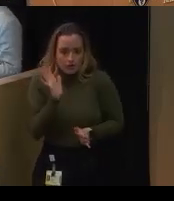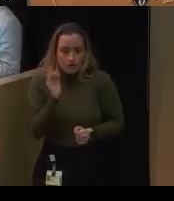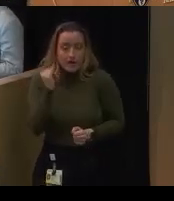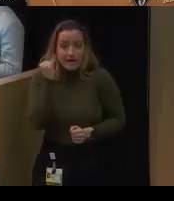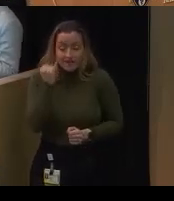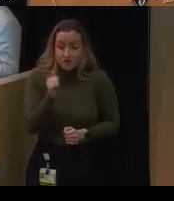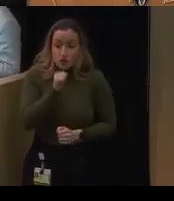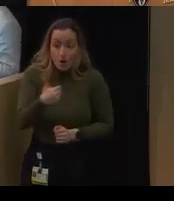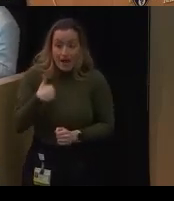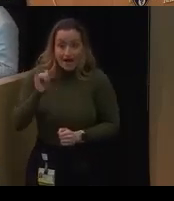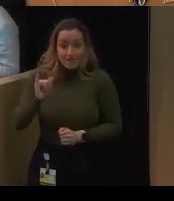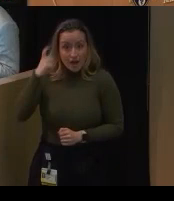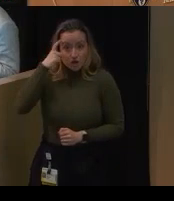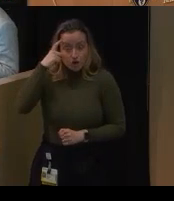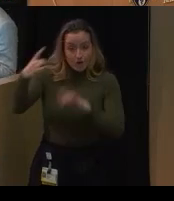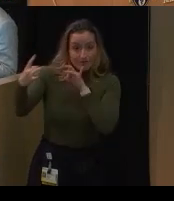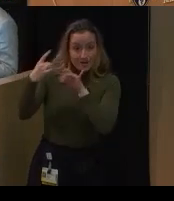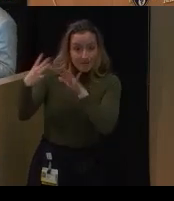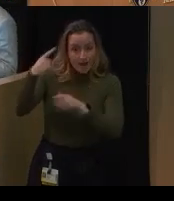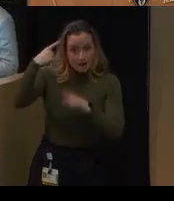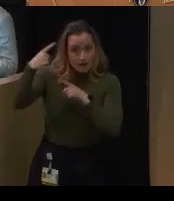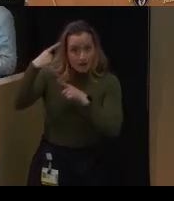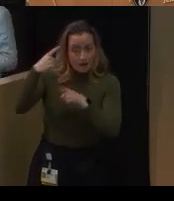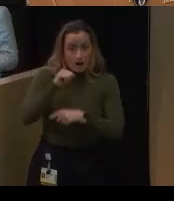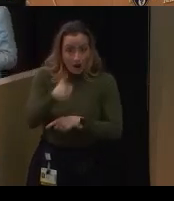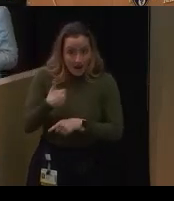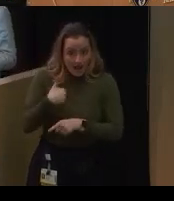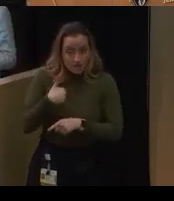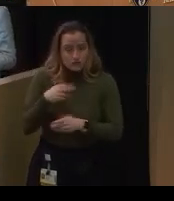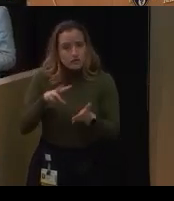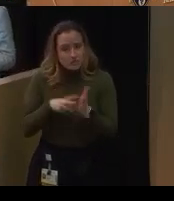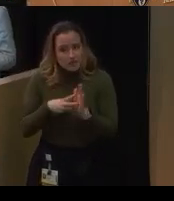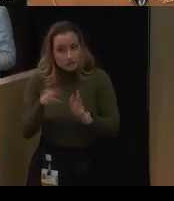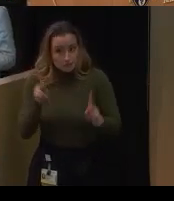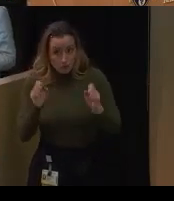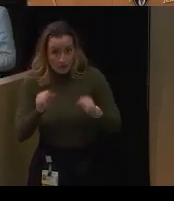neurofeedback online as you're manipulating those brain states can people still show self-regulation